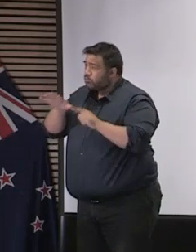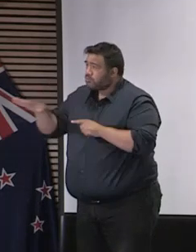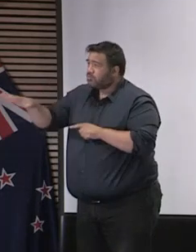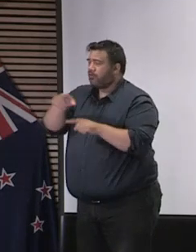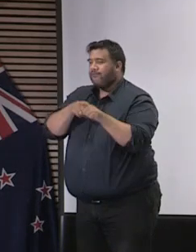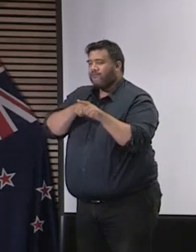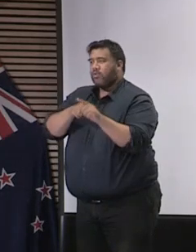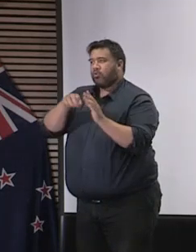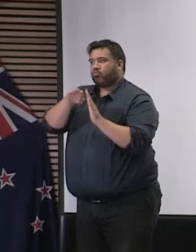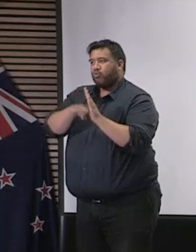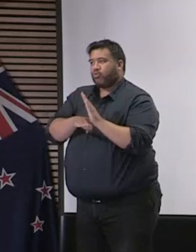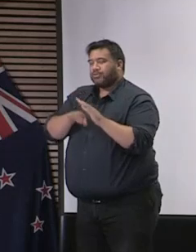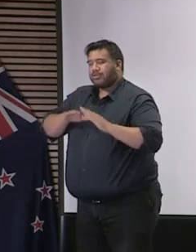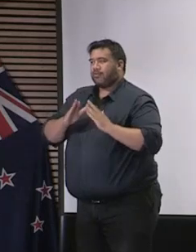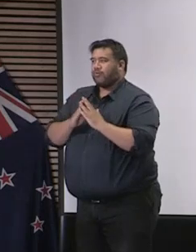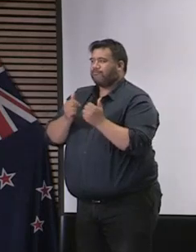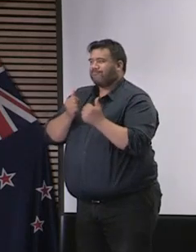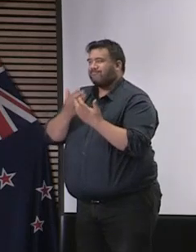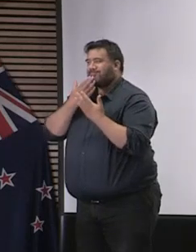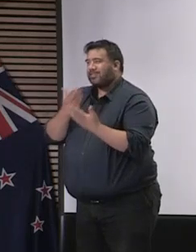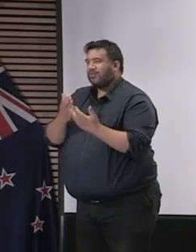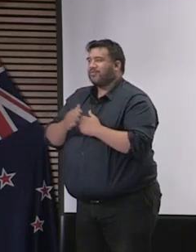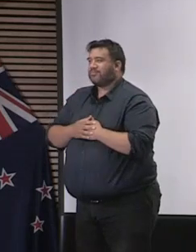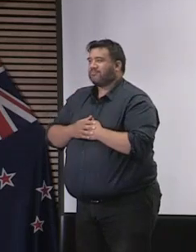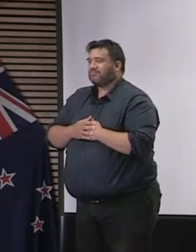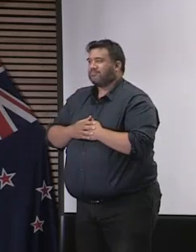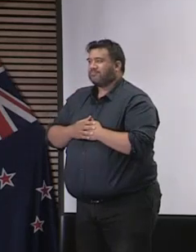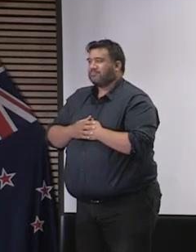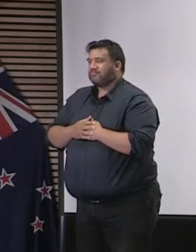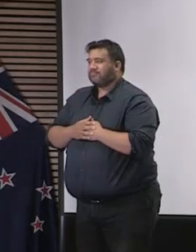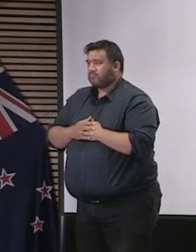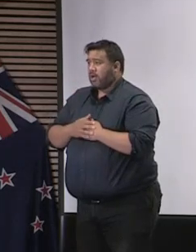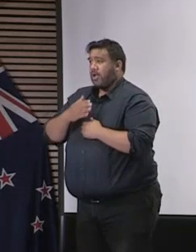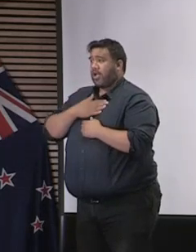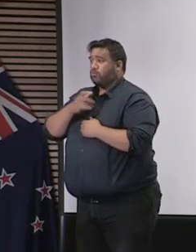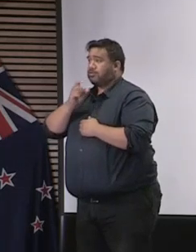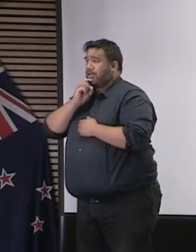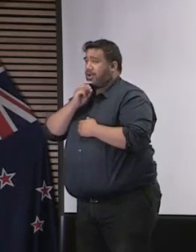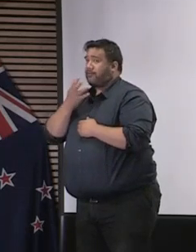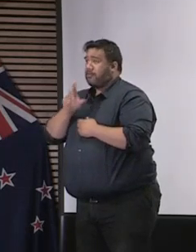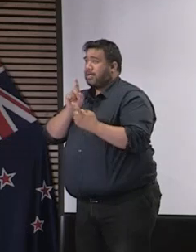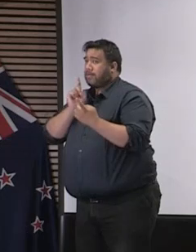are following all the advice and obligations of the level 4